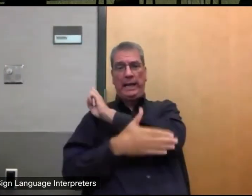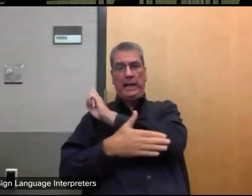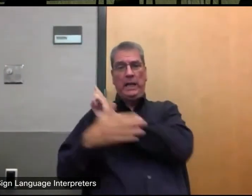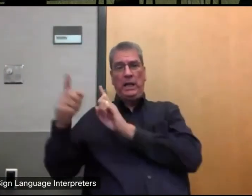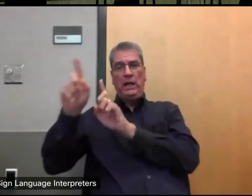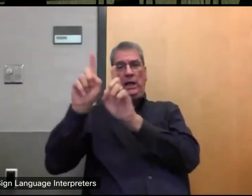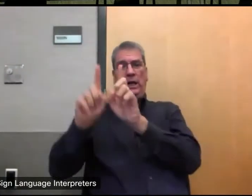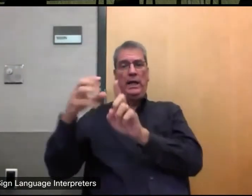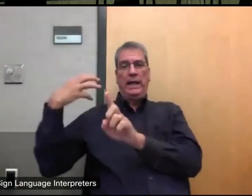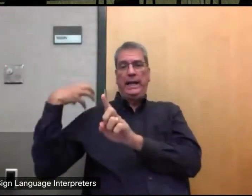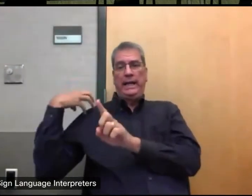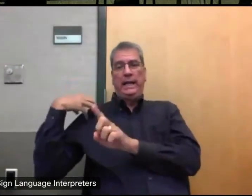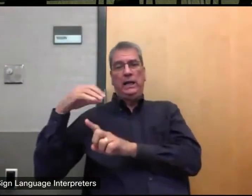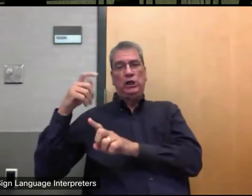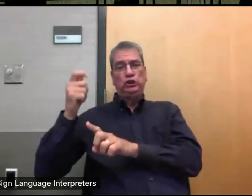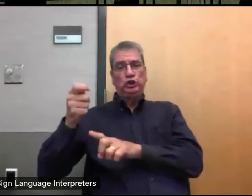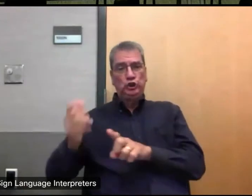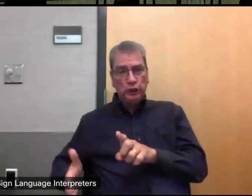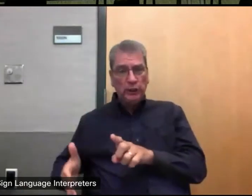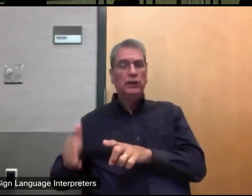judge or next to the mayor or whatever it might be.